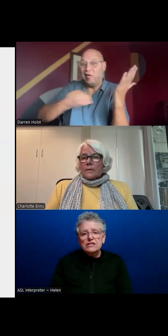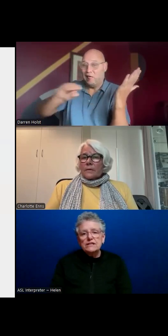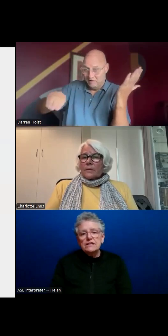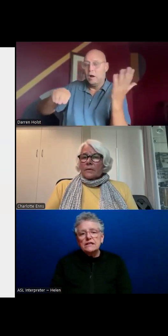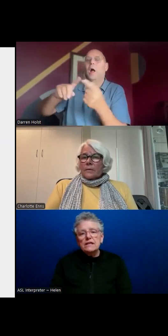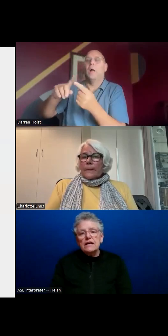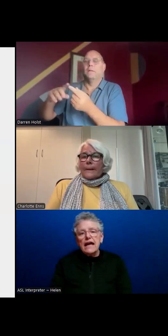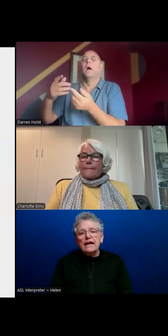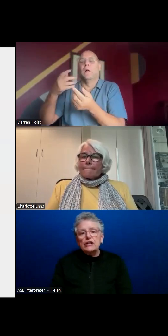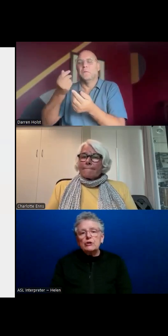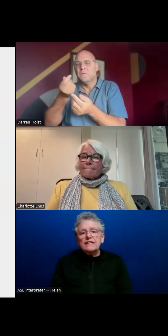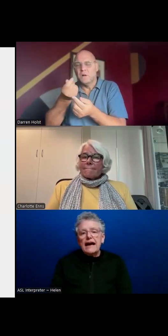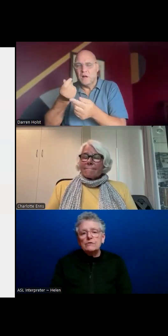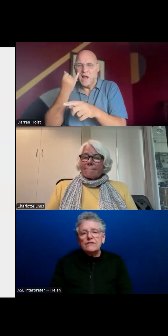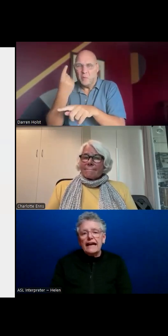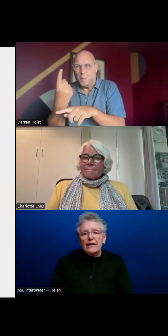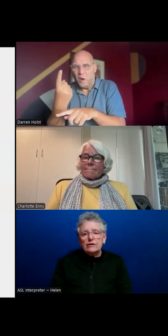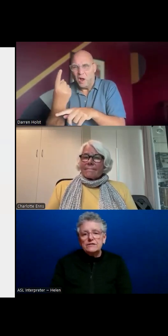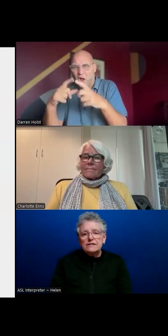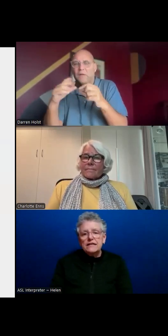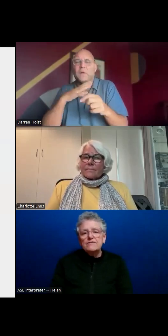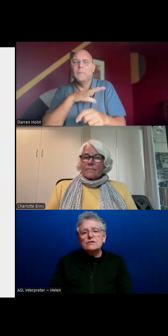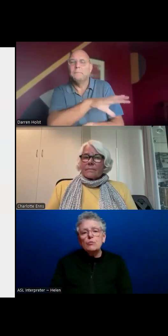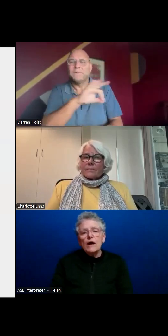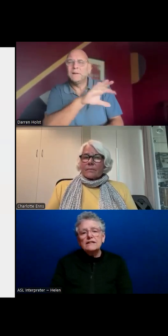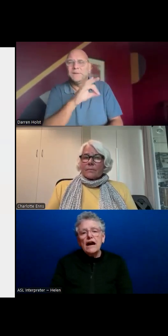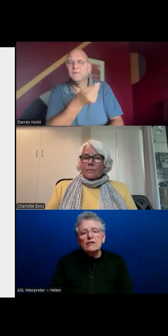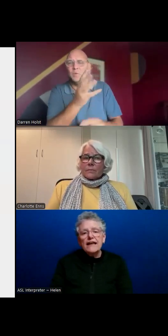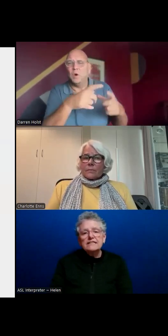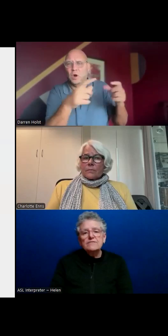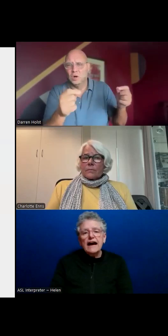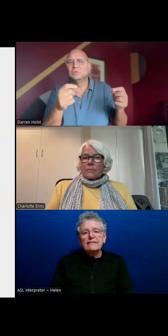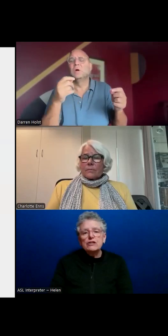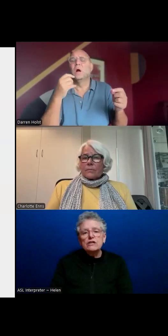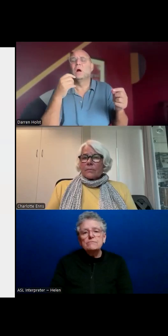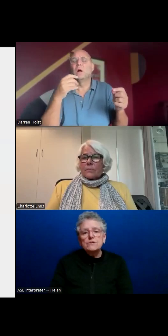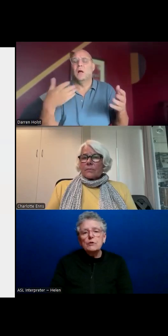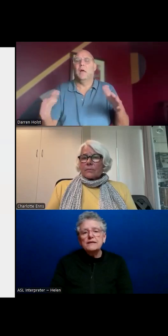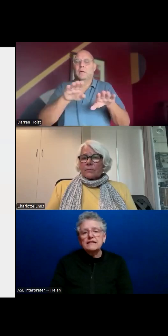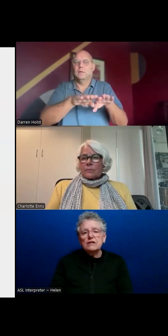is finished and you would count the errors. If there's one card, that's fine. Then you could, you know,